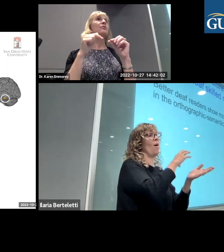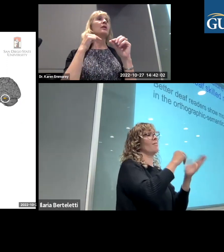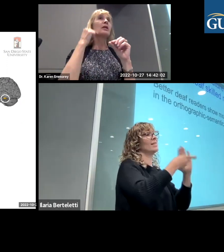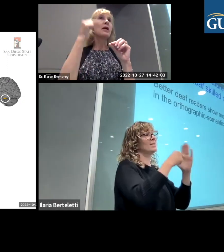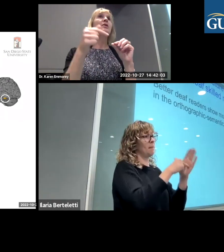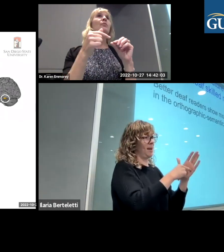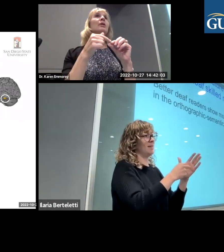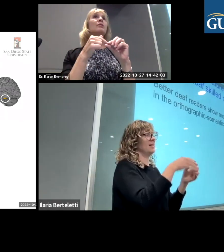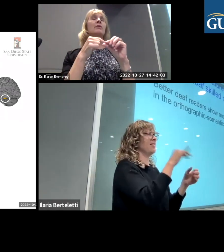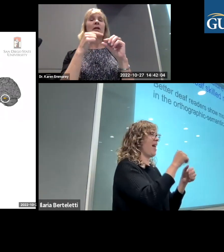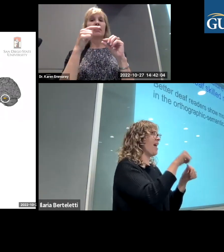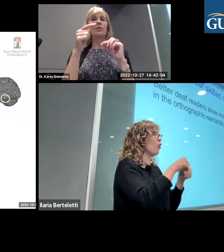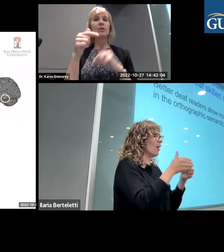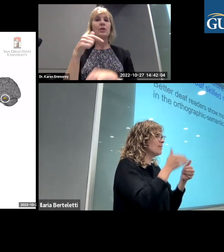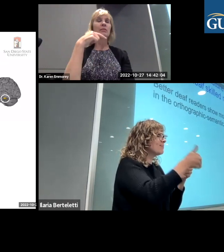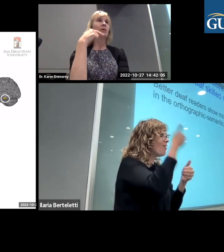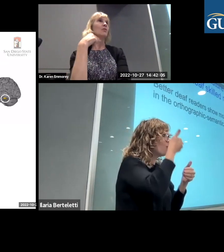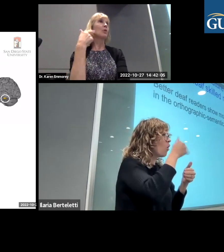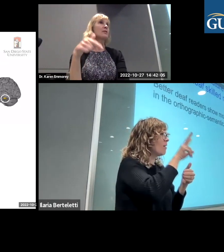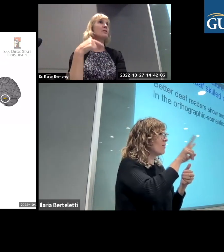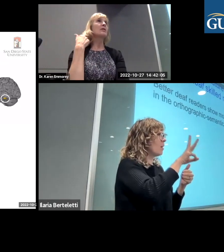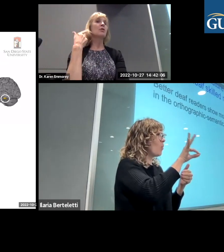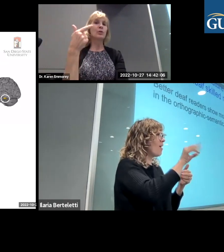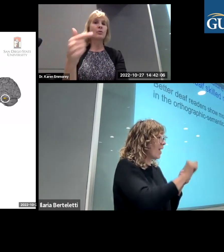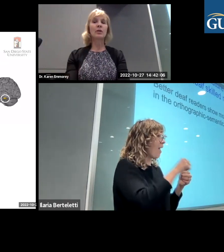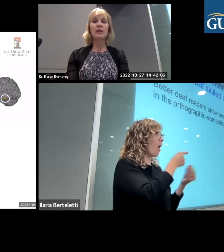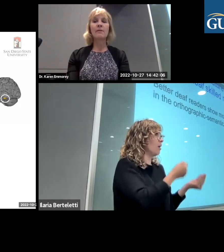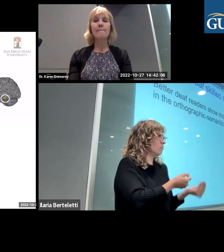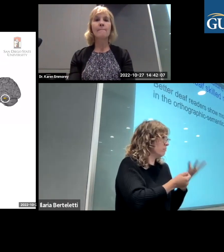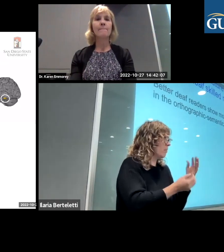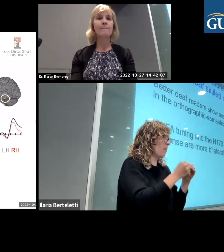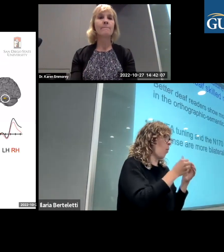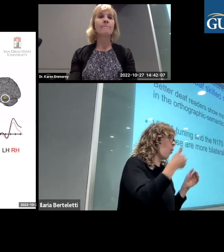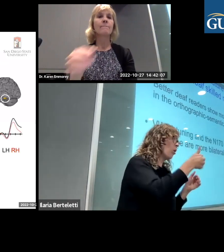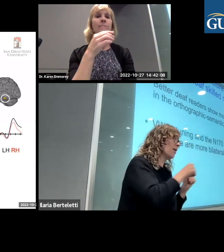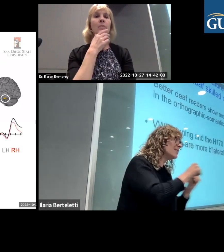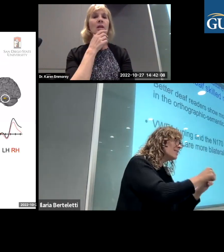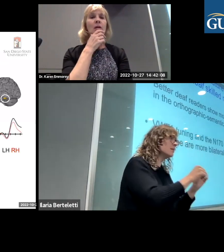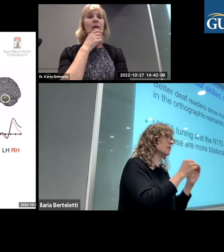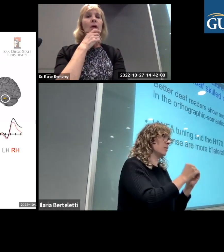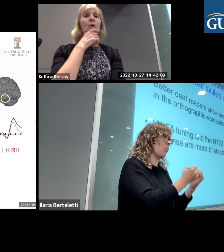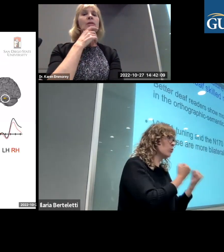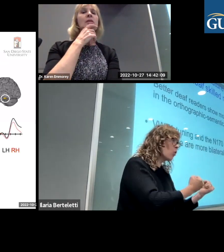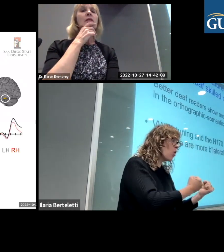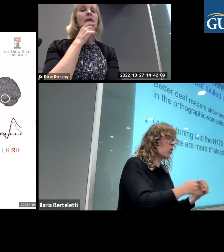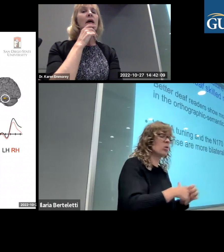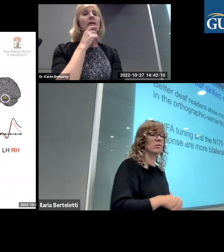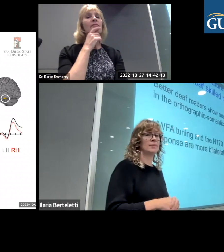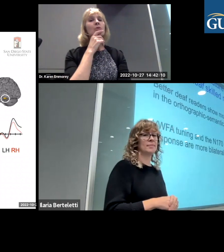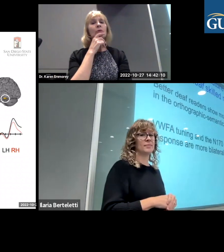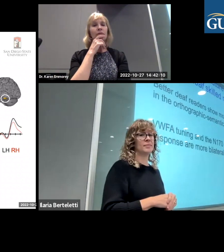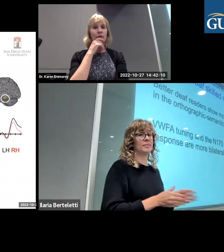area, and then one seventy response tend to be more bilateral. They're more bilateral for the spilled readers and spilled spellers,